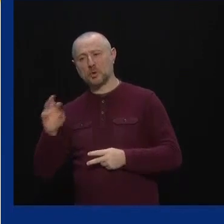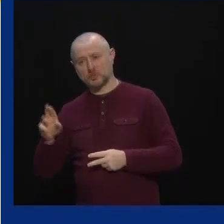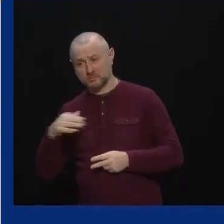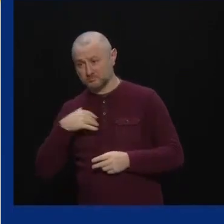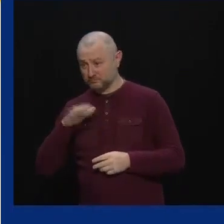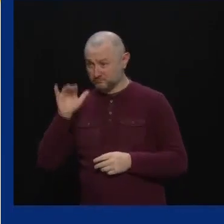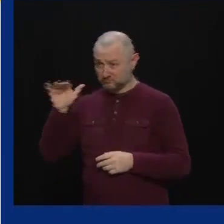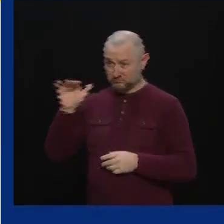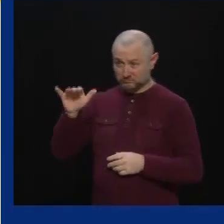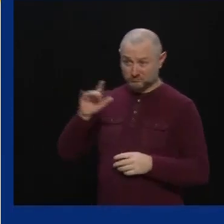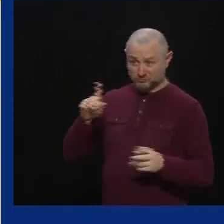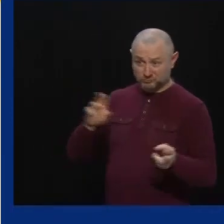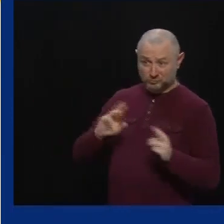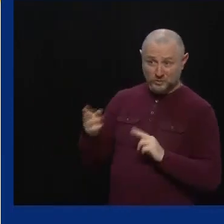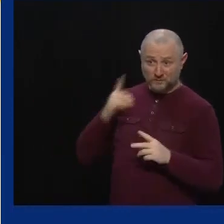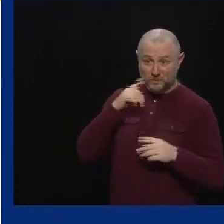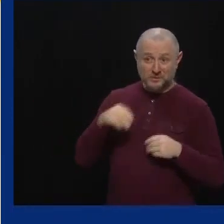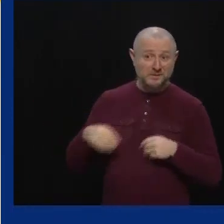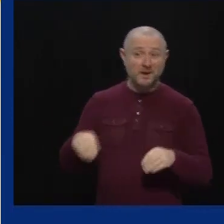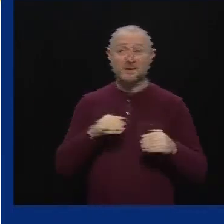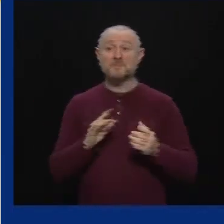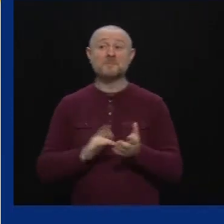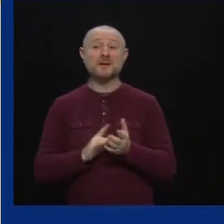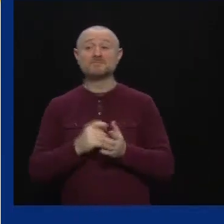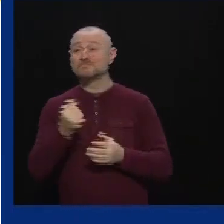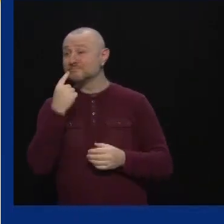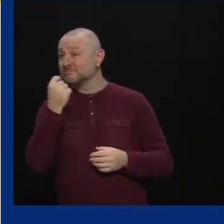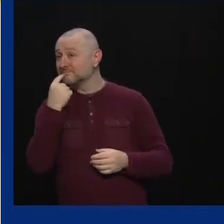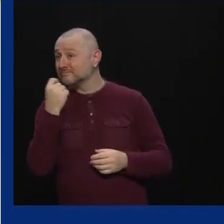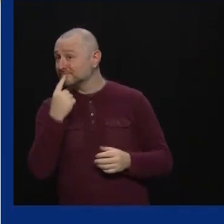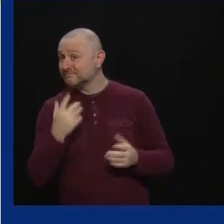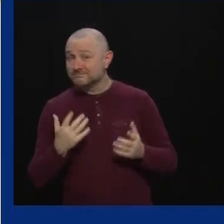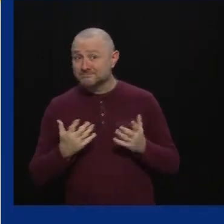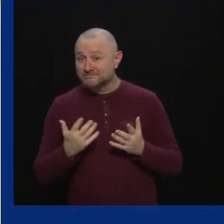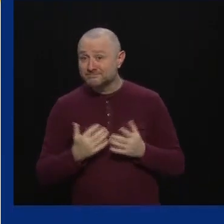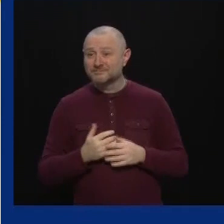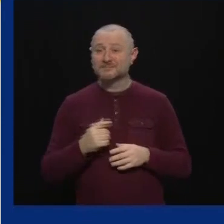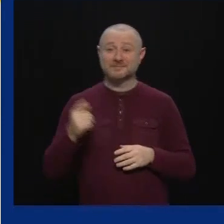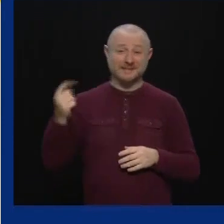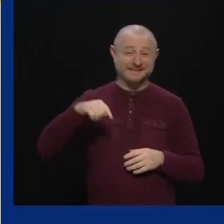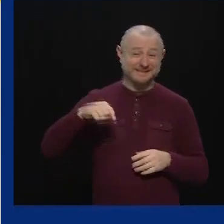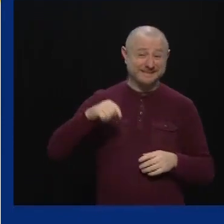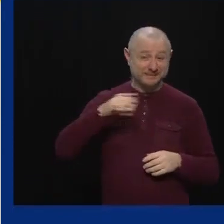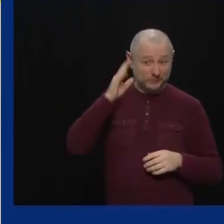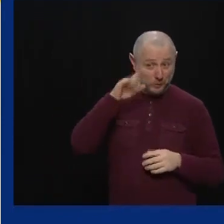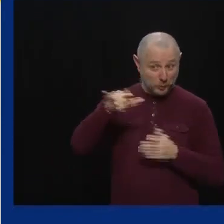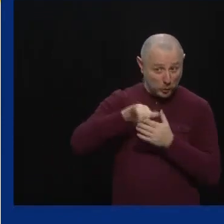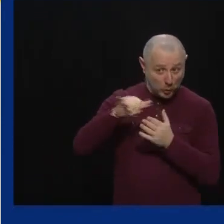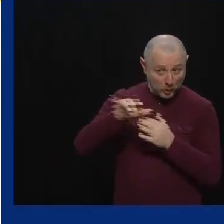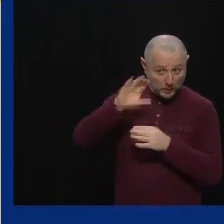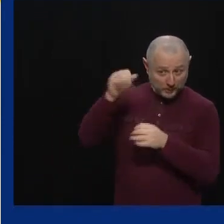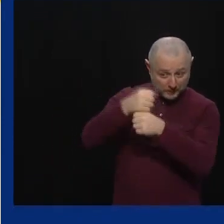THIS COMPANY IS LOCATED RIGHT IN TERRY TOWN, SO WE'RE TAKING ADVANTAGE OF OUR LOCAL COUNTIES.